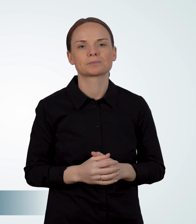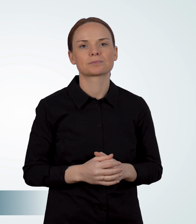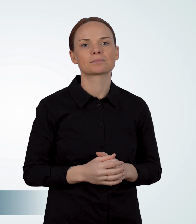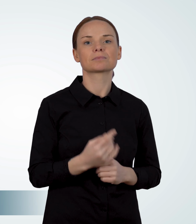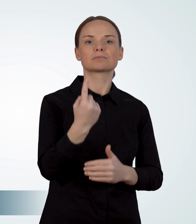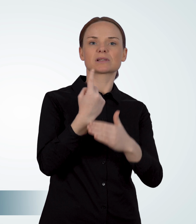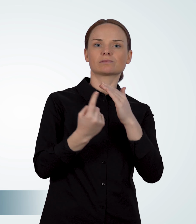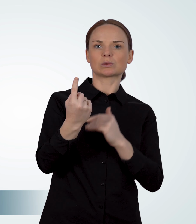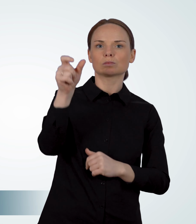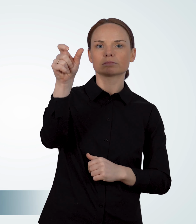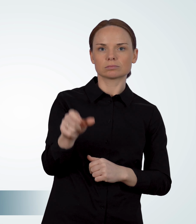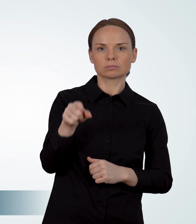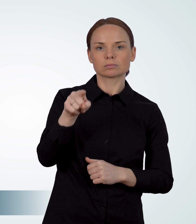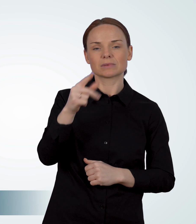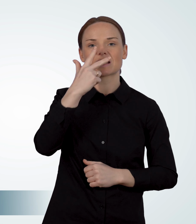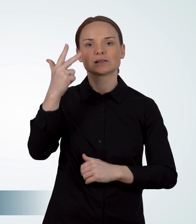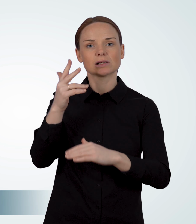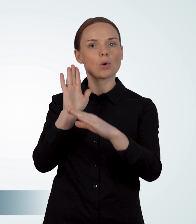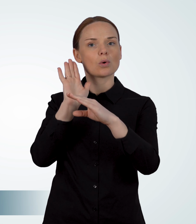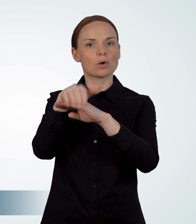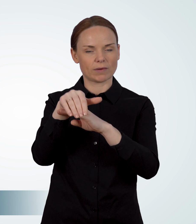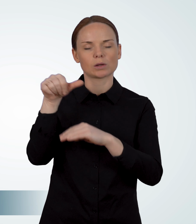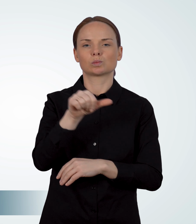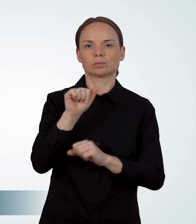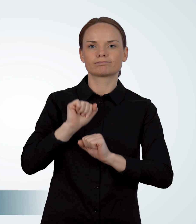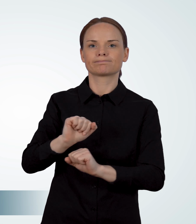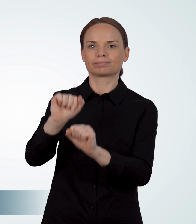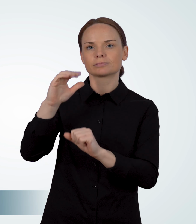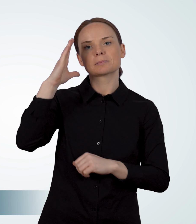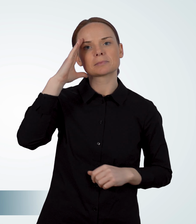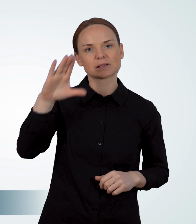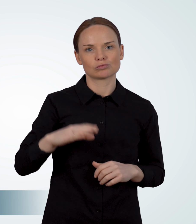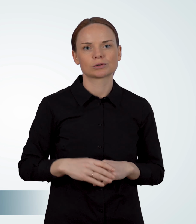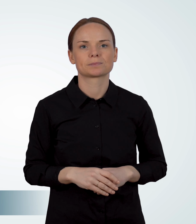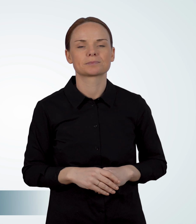• single household members 18 years or older should have a separate bedroom